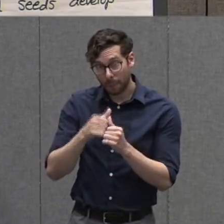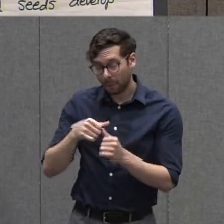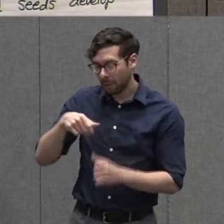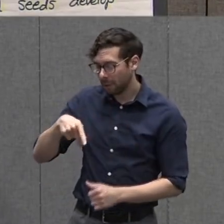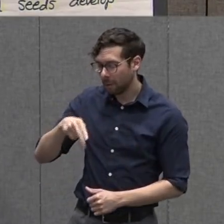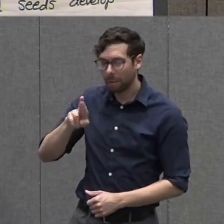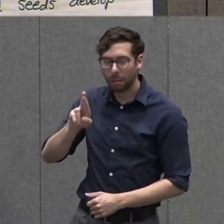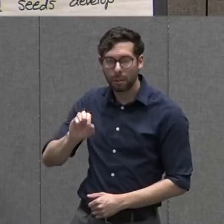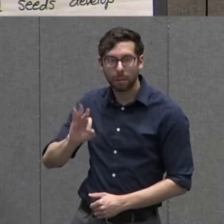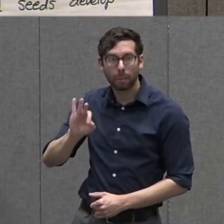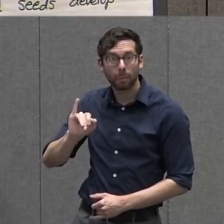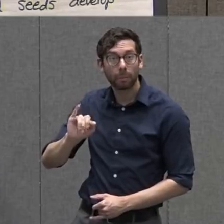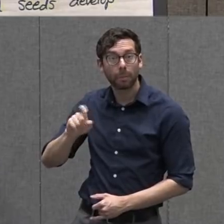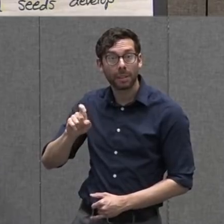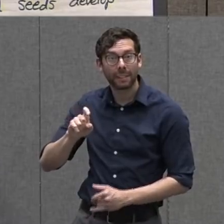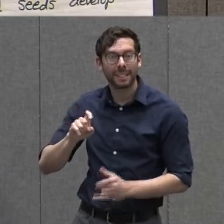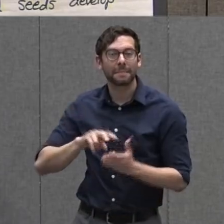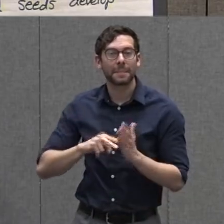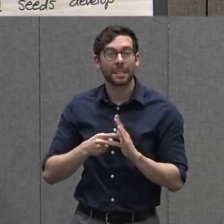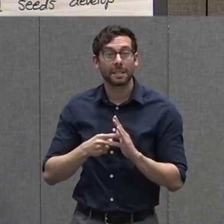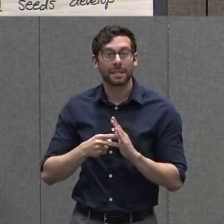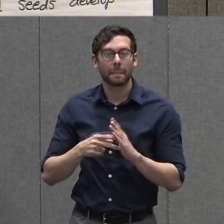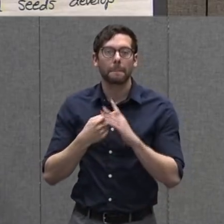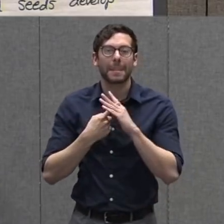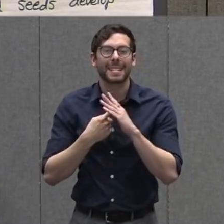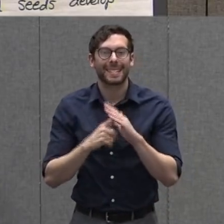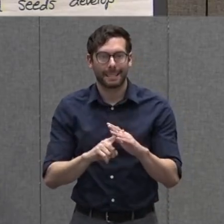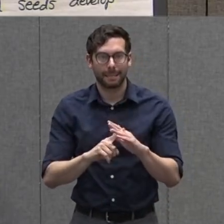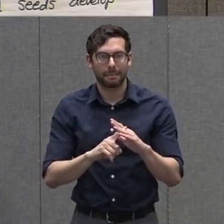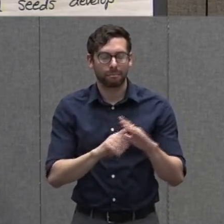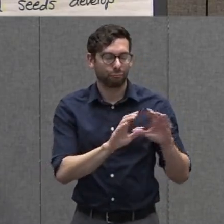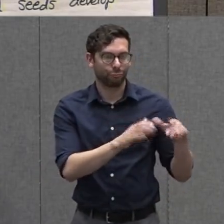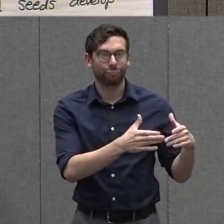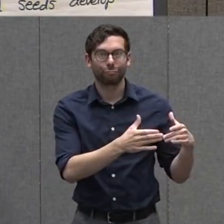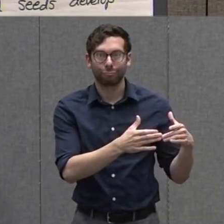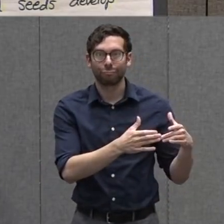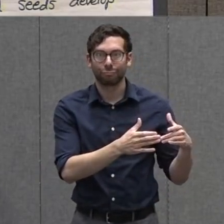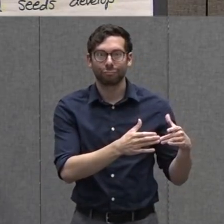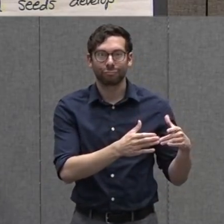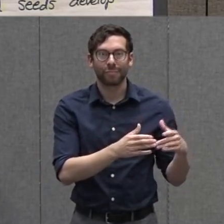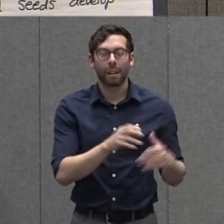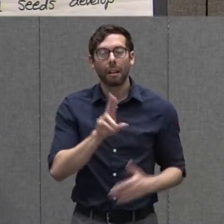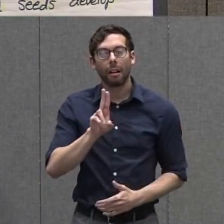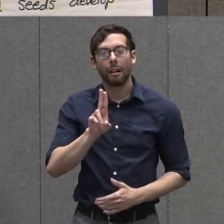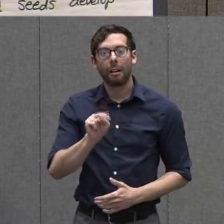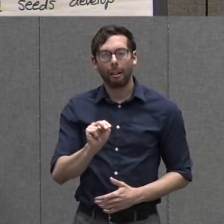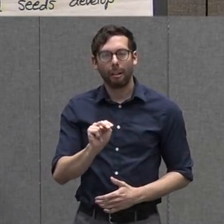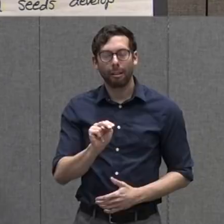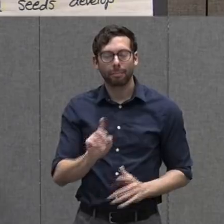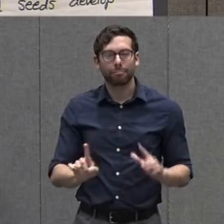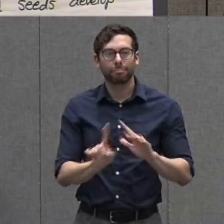So let's add it up there. I see un, it's very common. And then if we go back to our word,